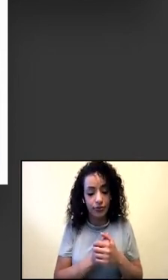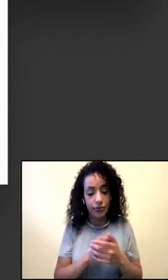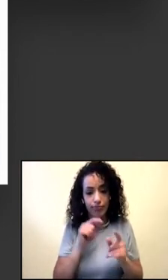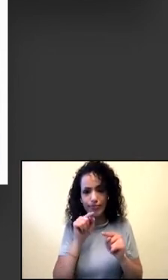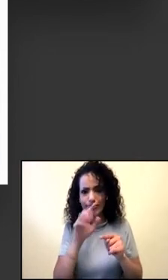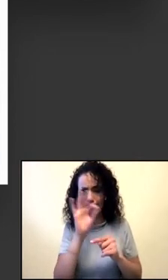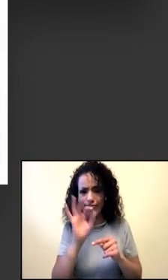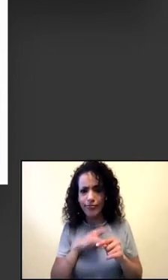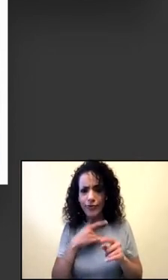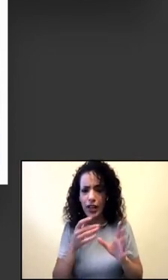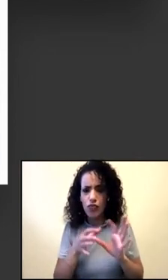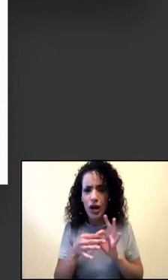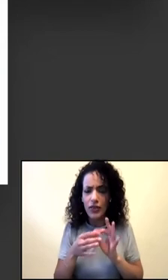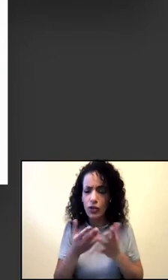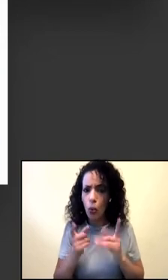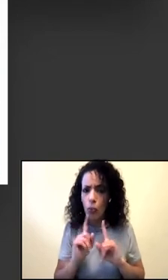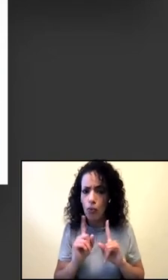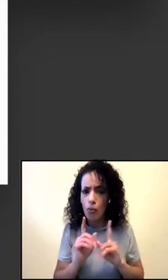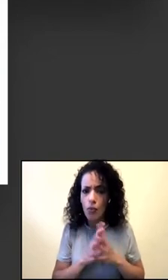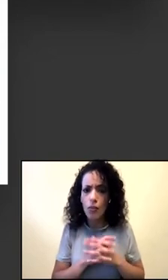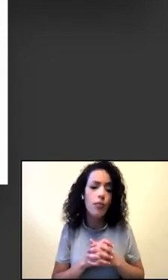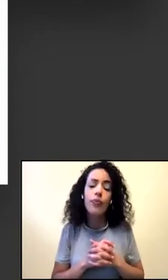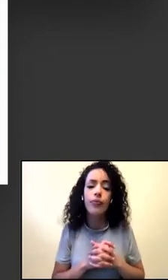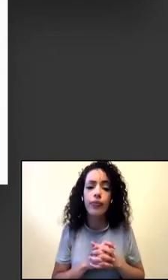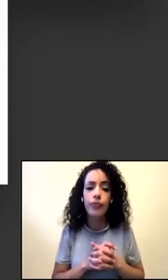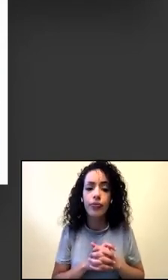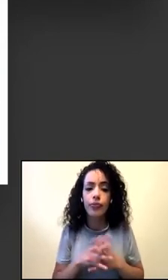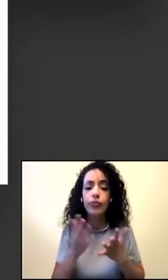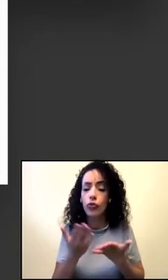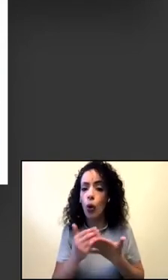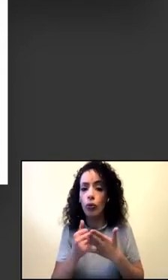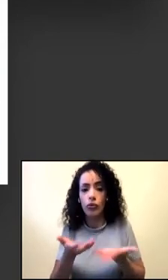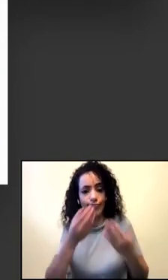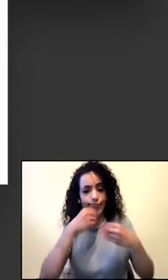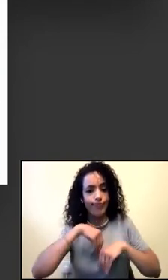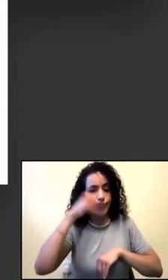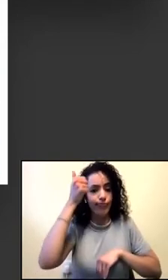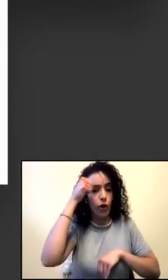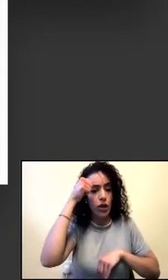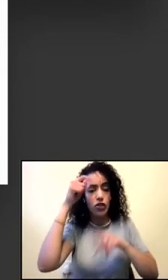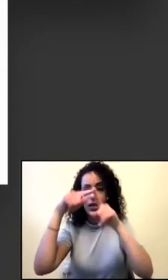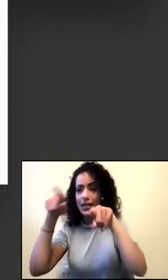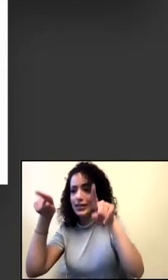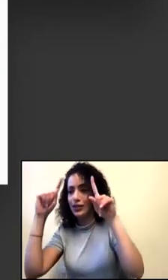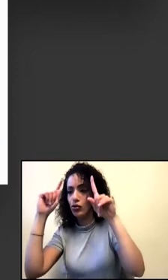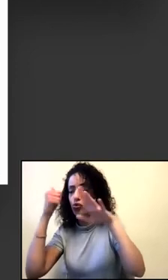when embodied knowledge and institutions meet in that sense. Yeah yeah definitely.